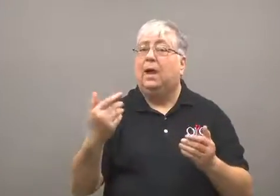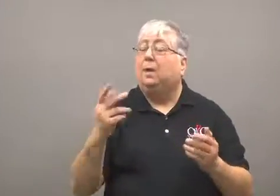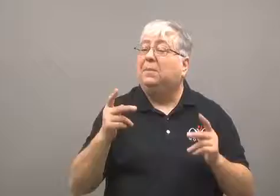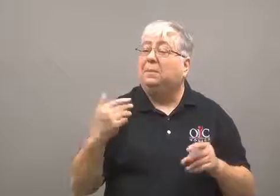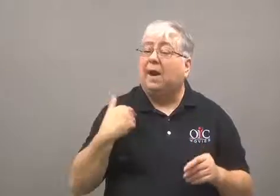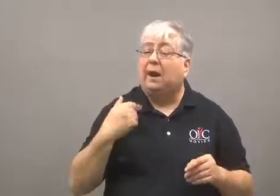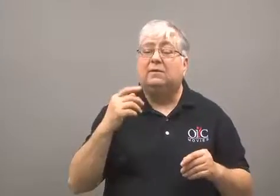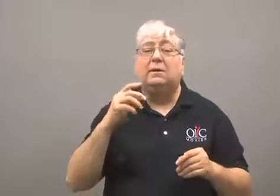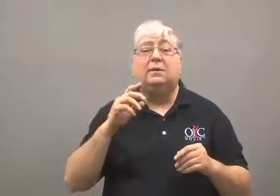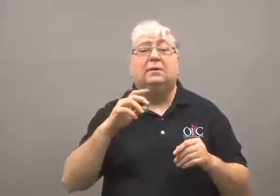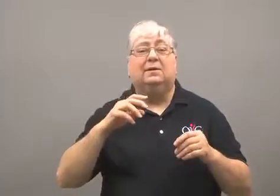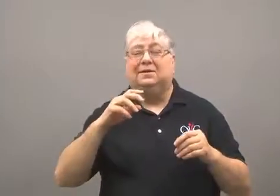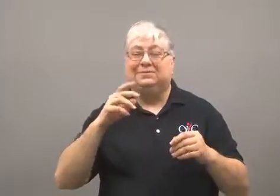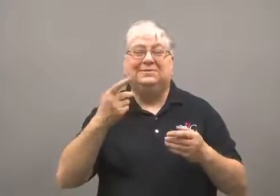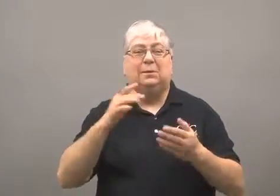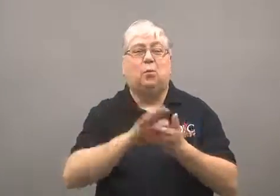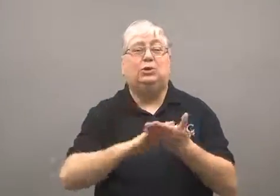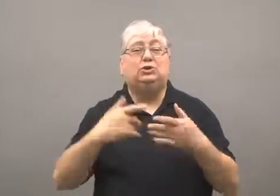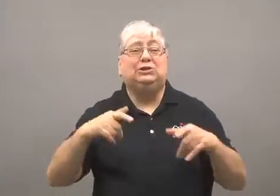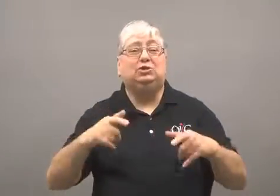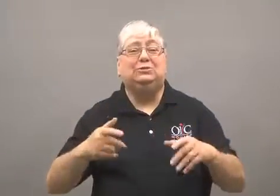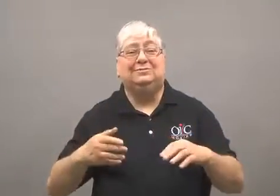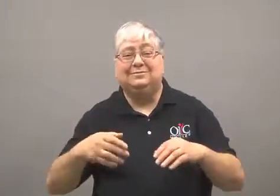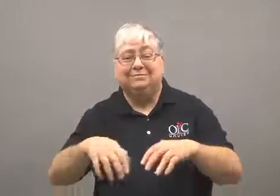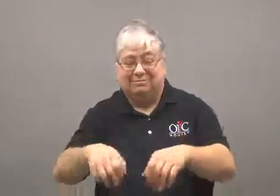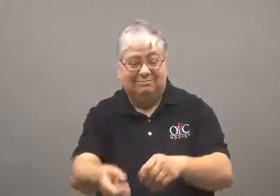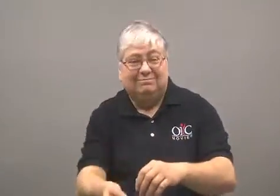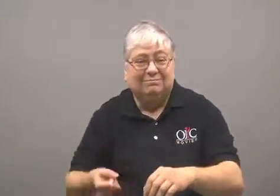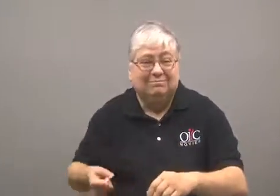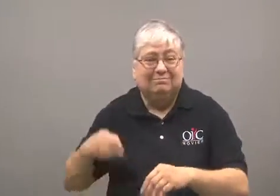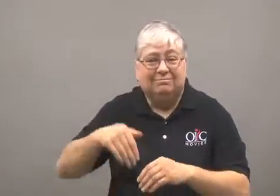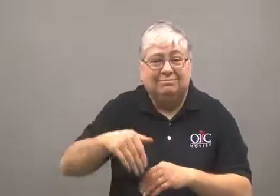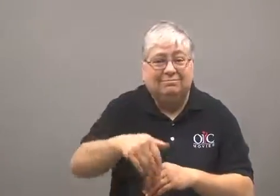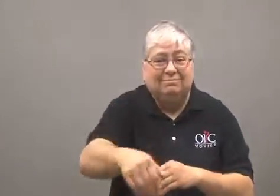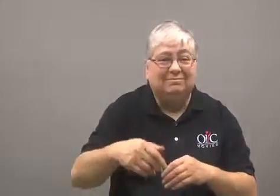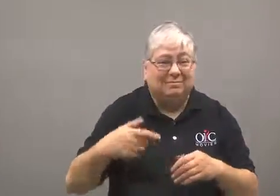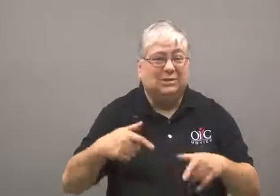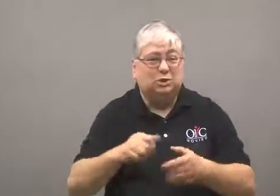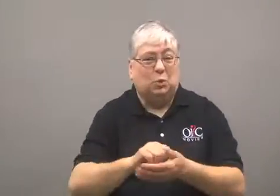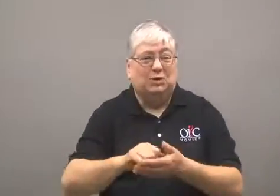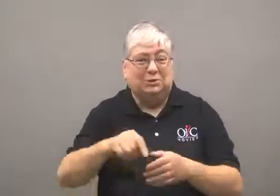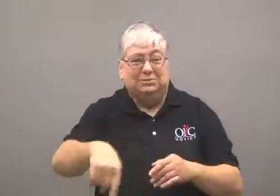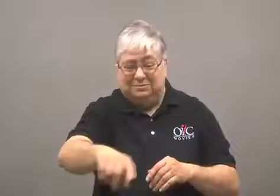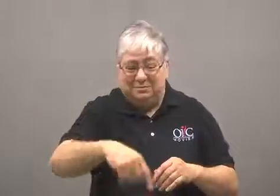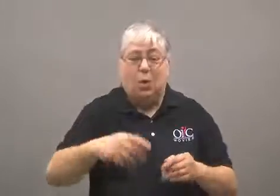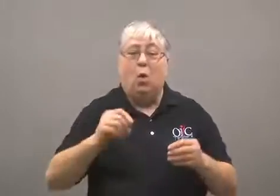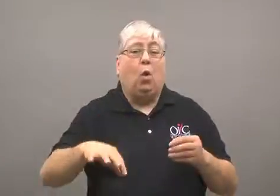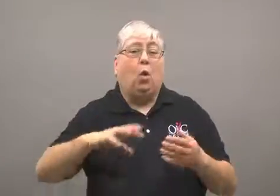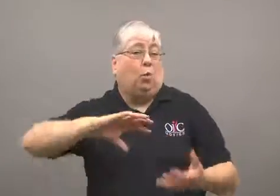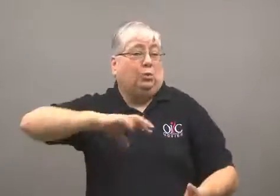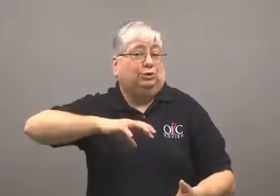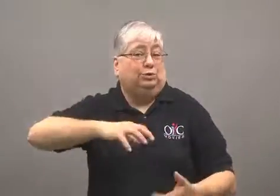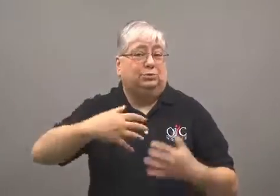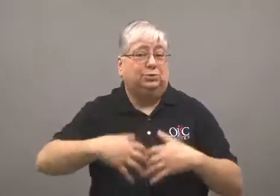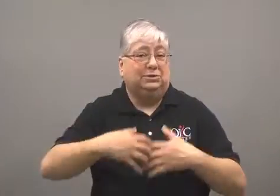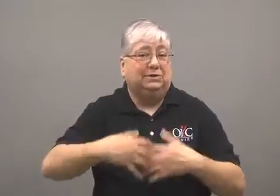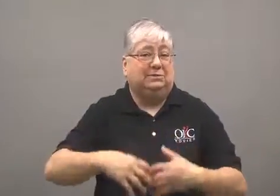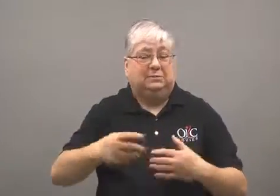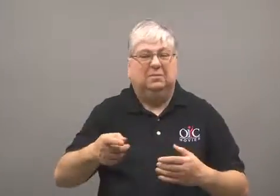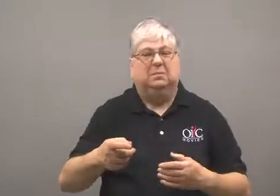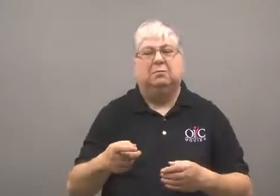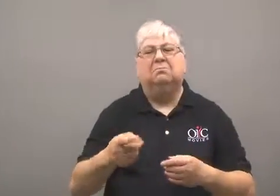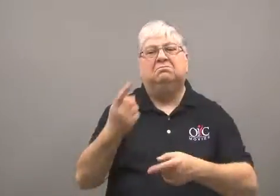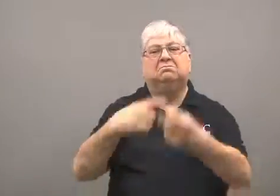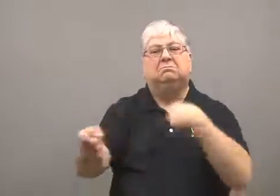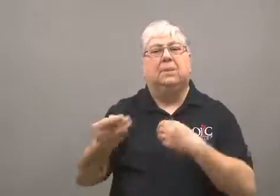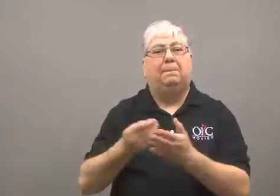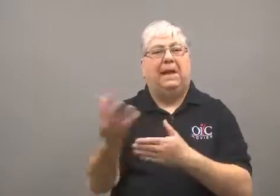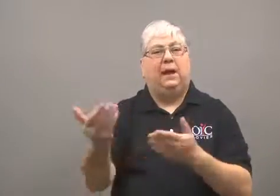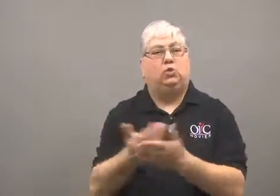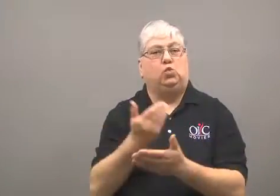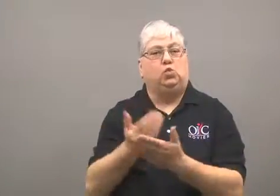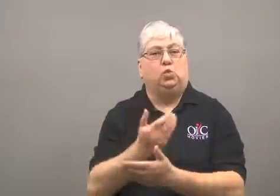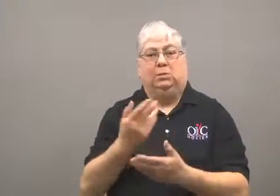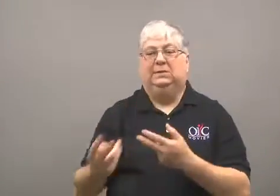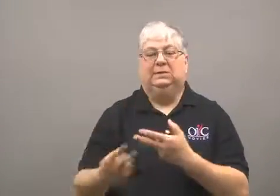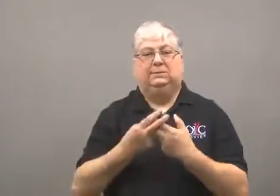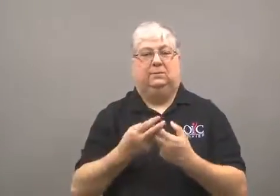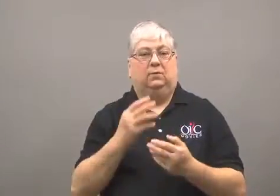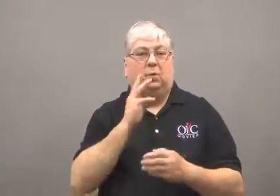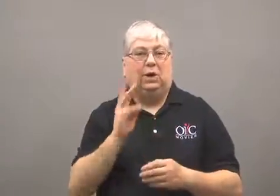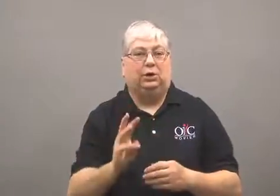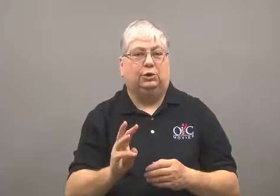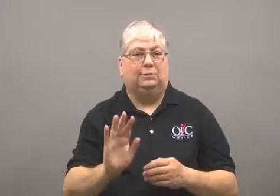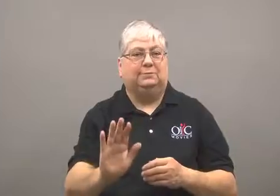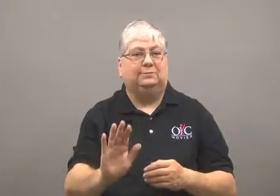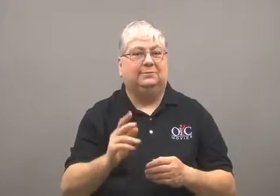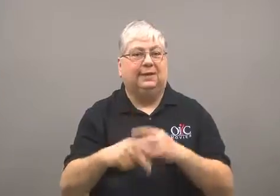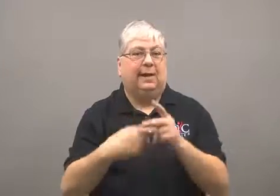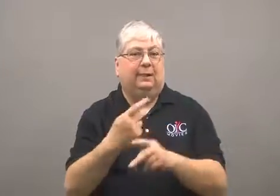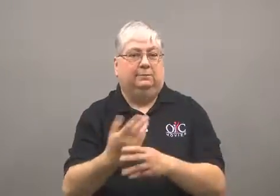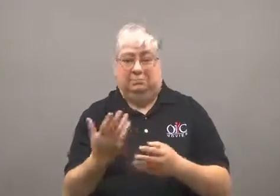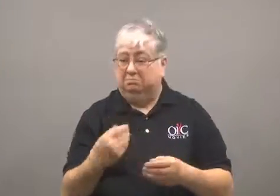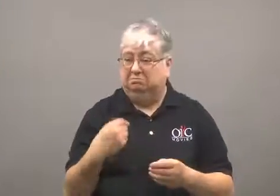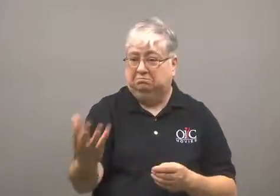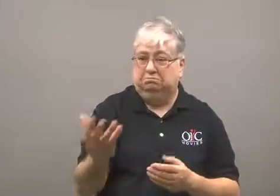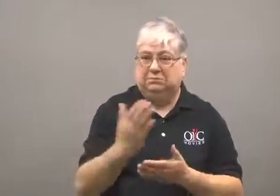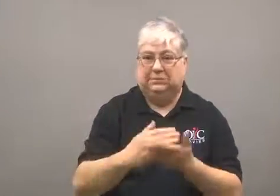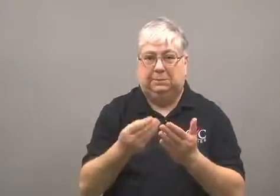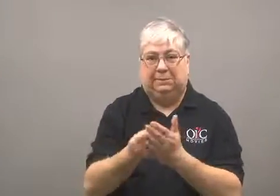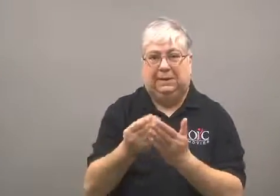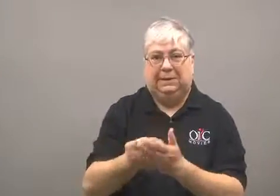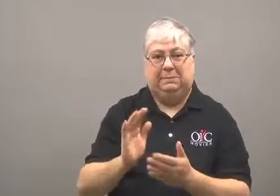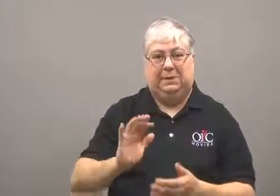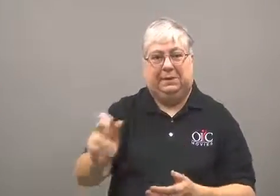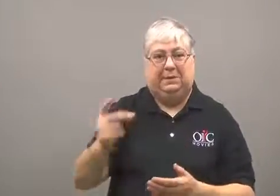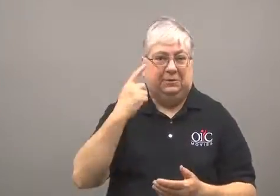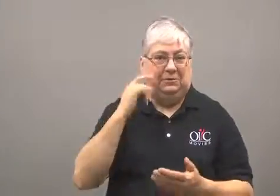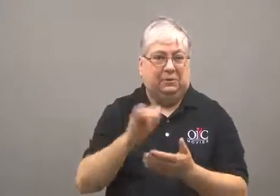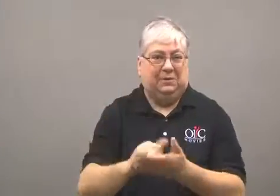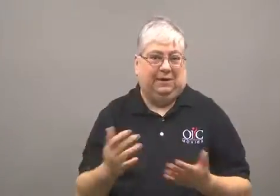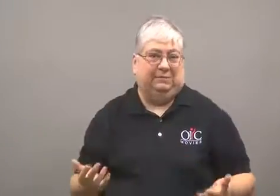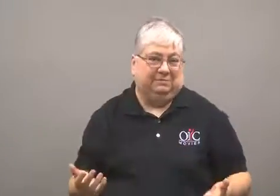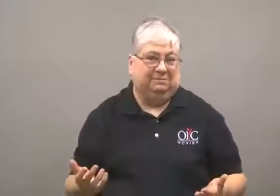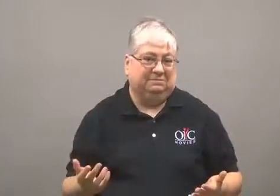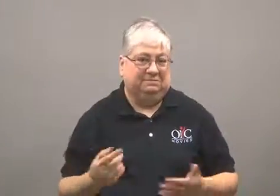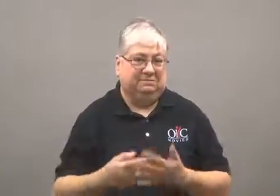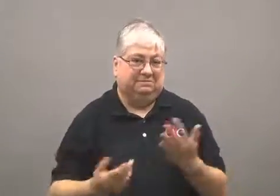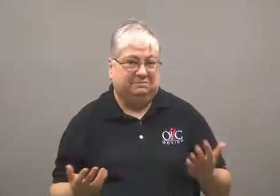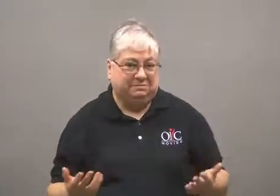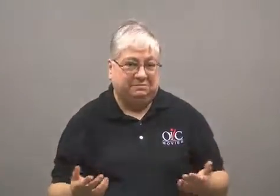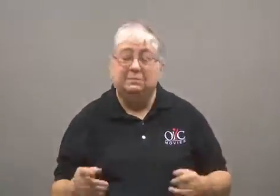offer rebates on the purchase of new water saving dishwashers or clothes washers.